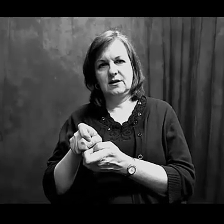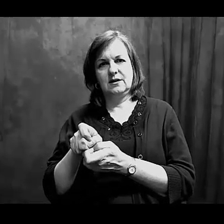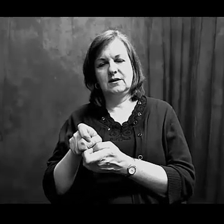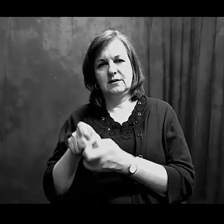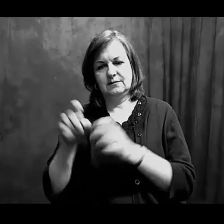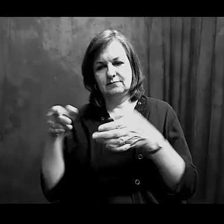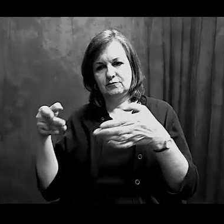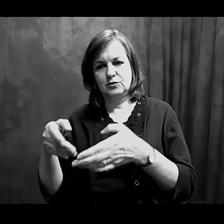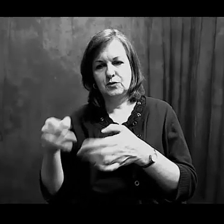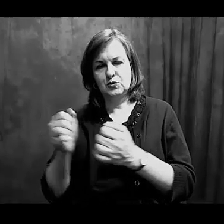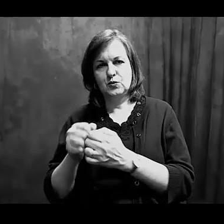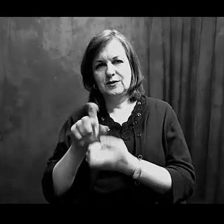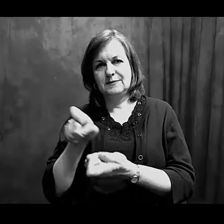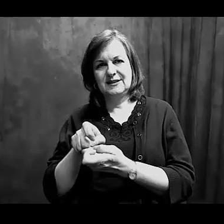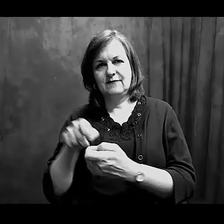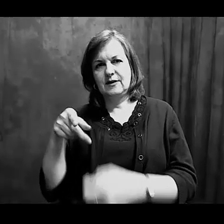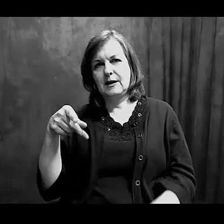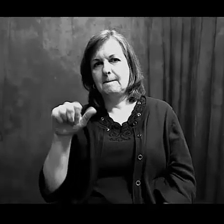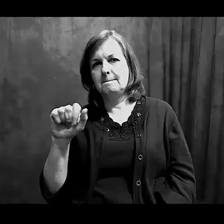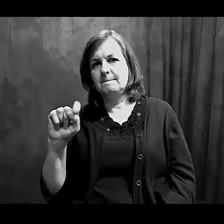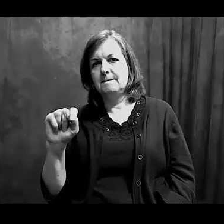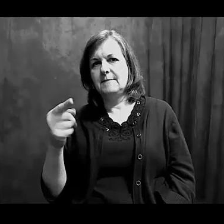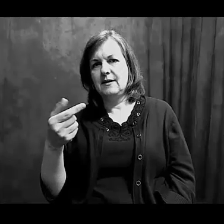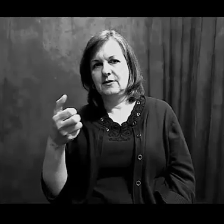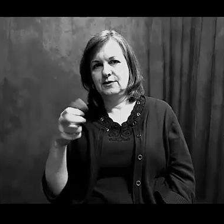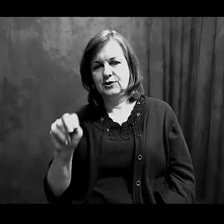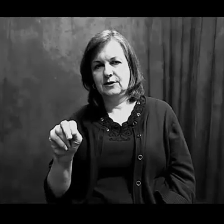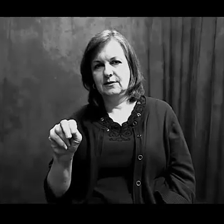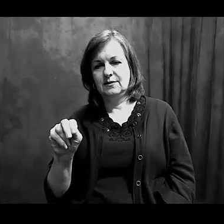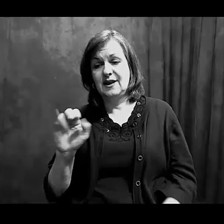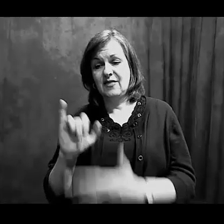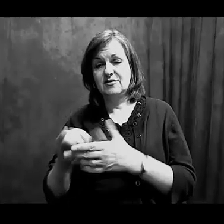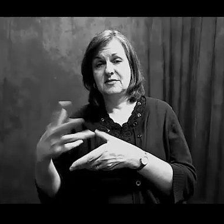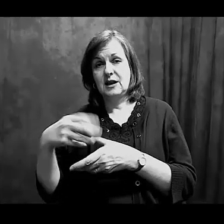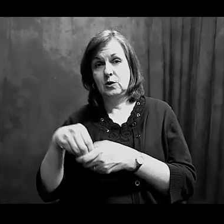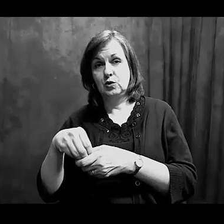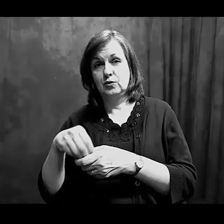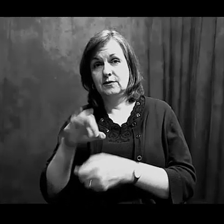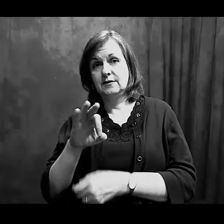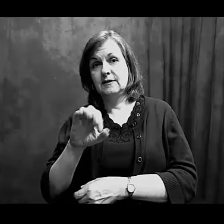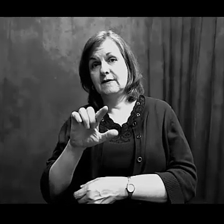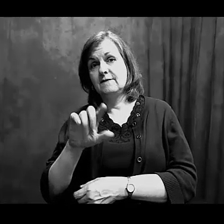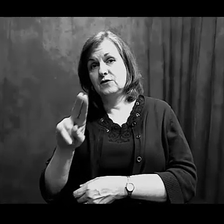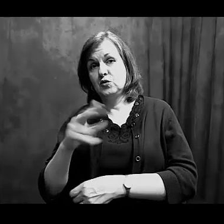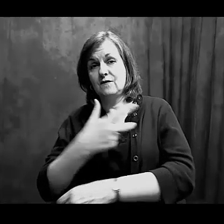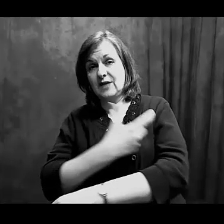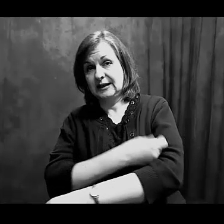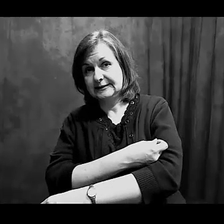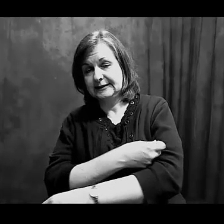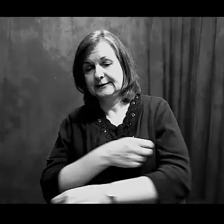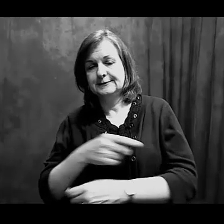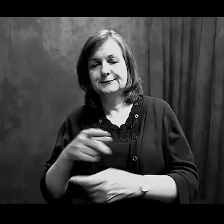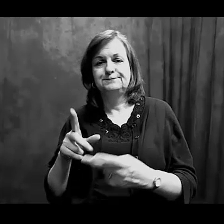to a specific pathogen so this is gonna be your flu vaccines